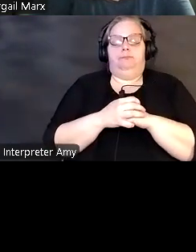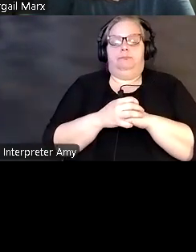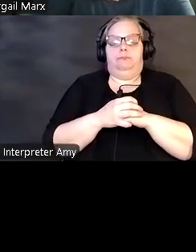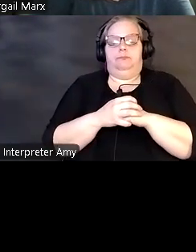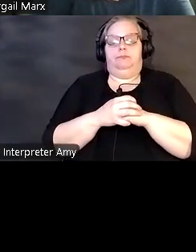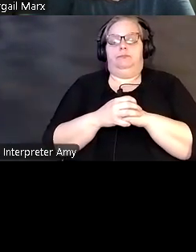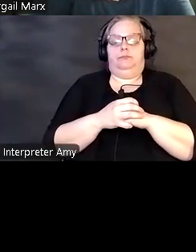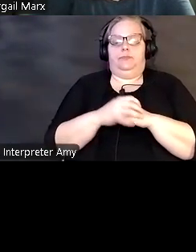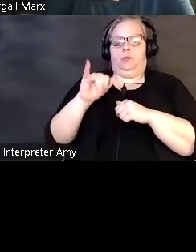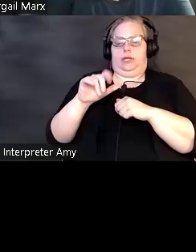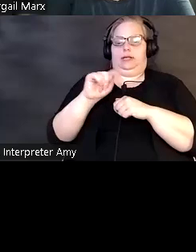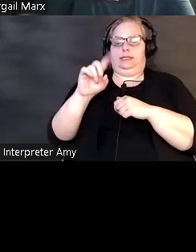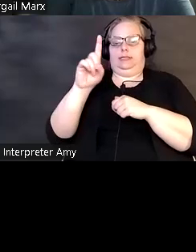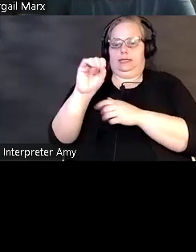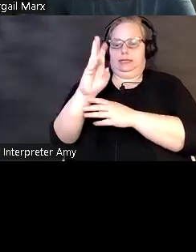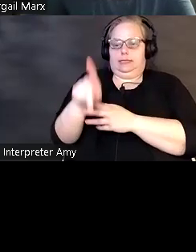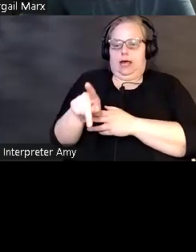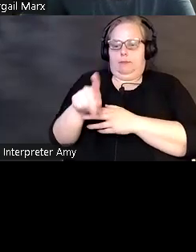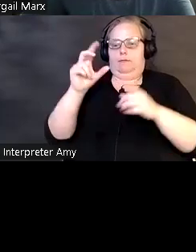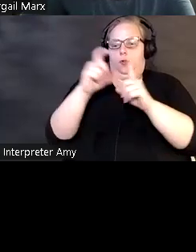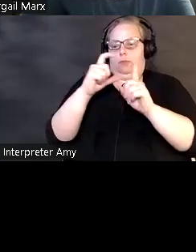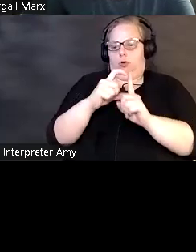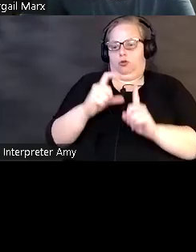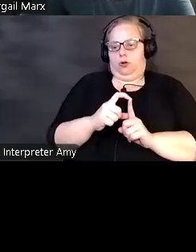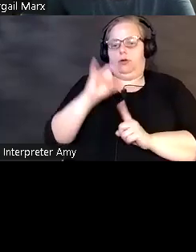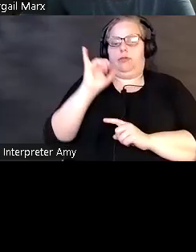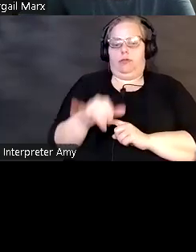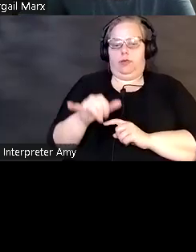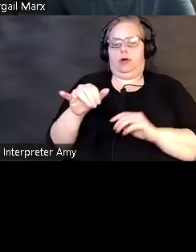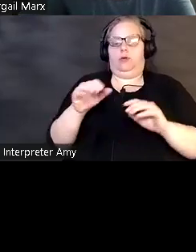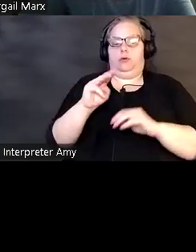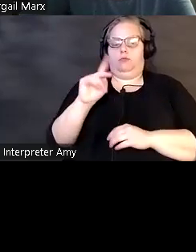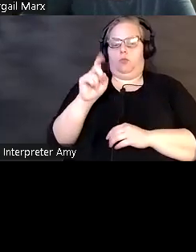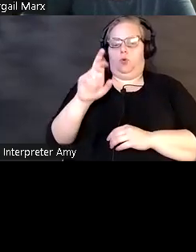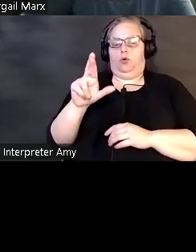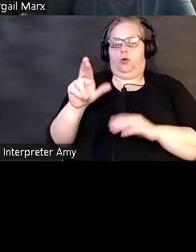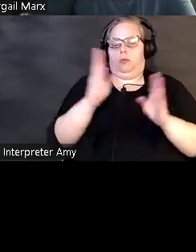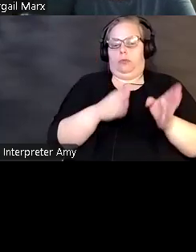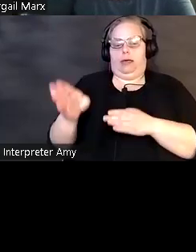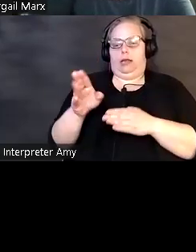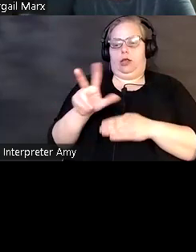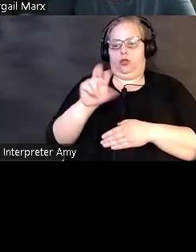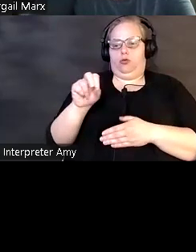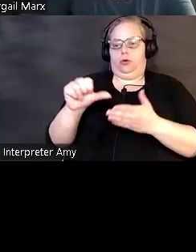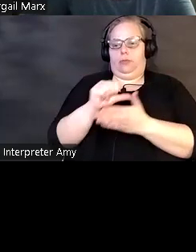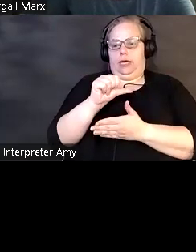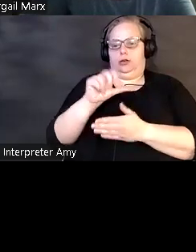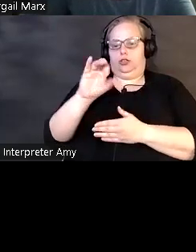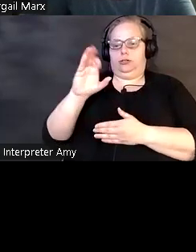TD Snap vocabulary, the motor planning 30-page set with the bilingual pages.